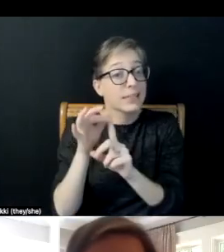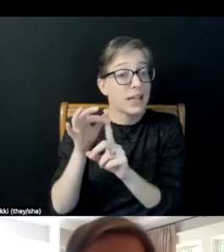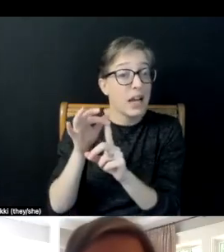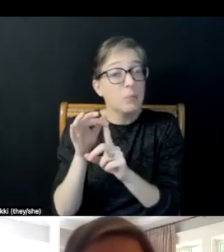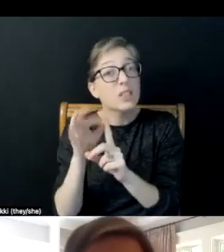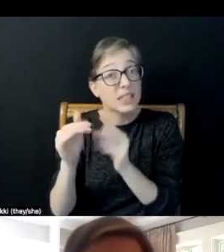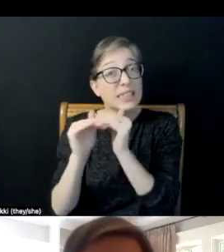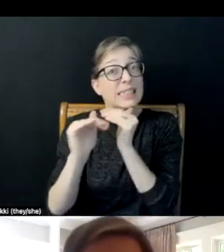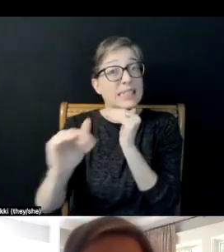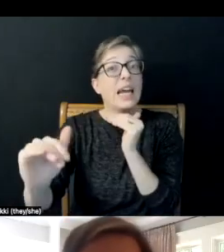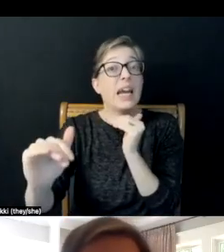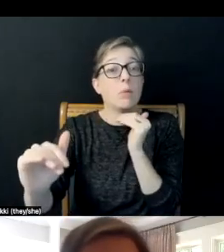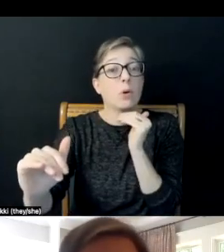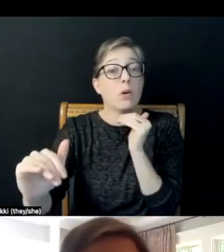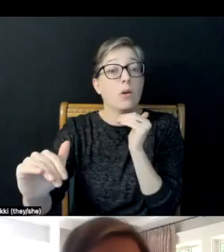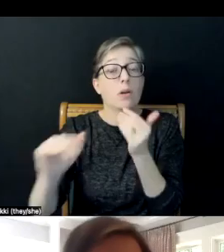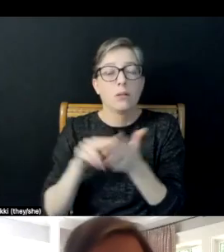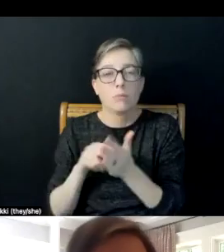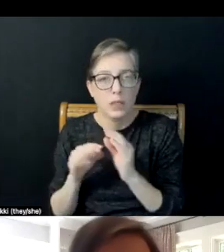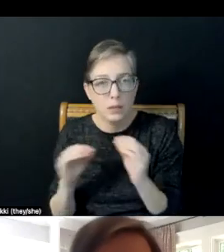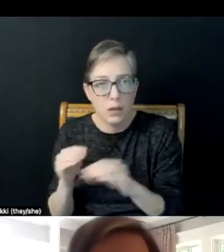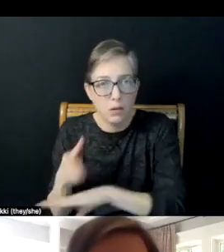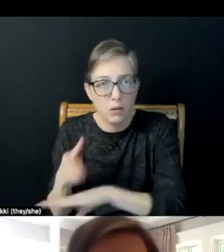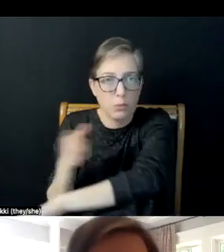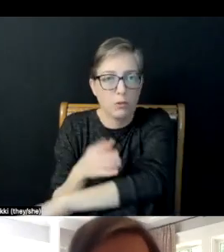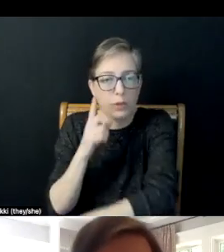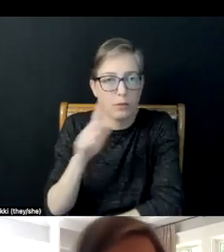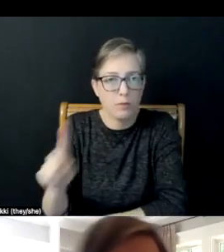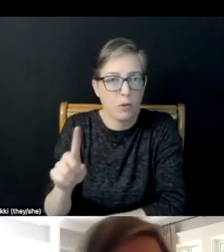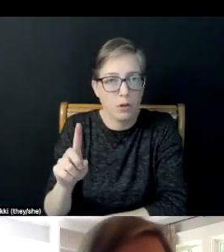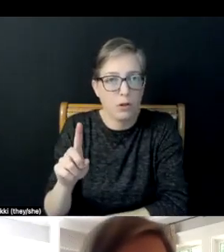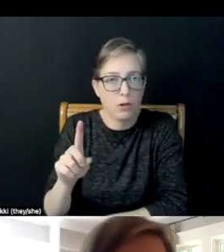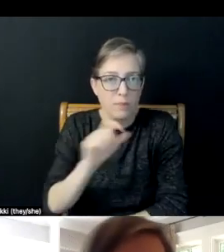the implicit disability attitude around disability, and just quickly,